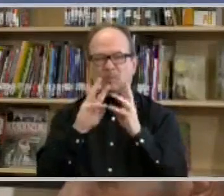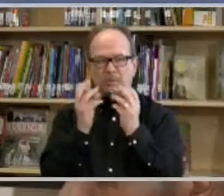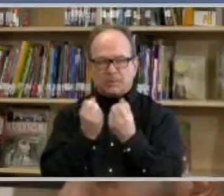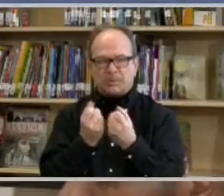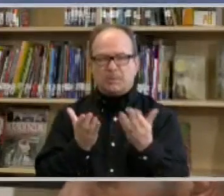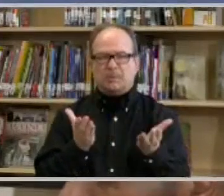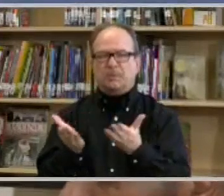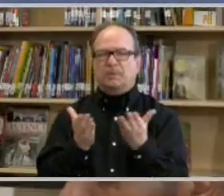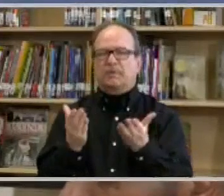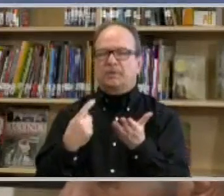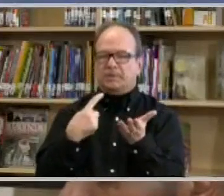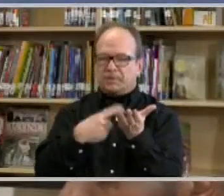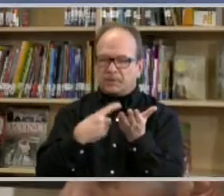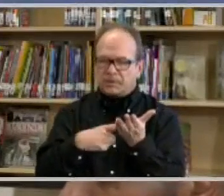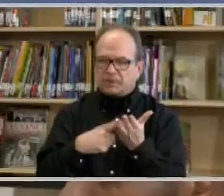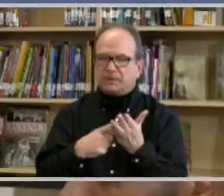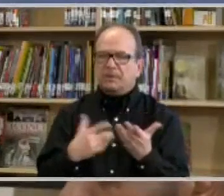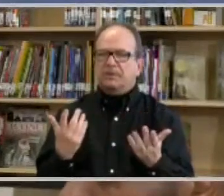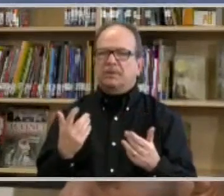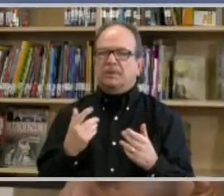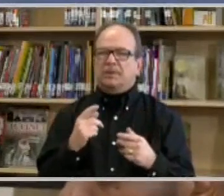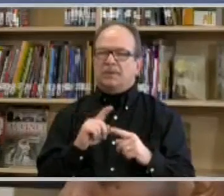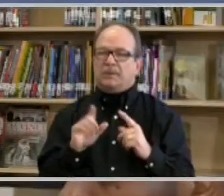CHILDREN THOSE FAMILIES DOING